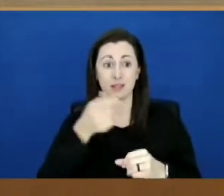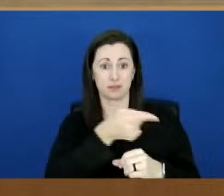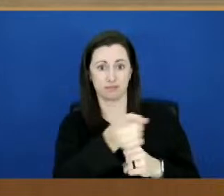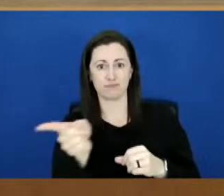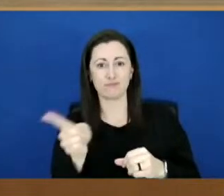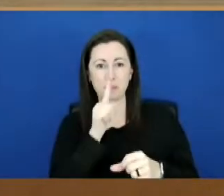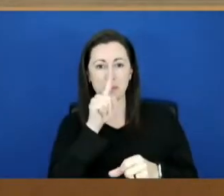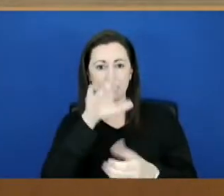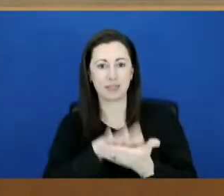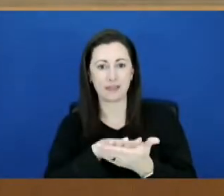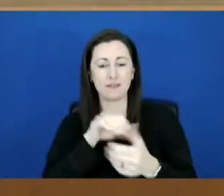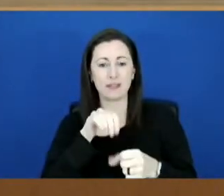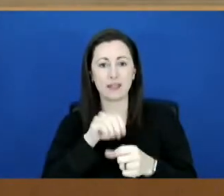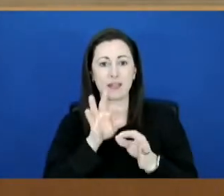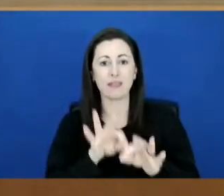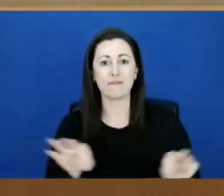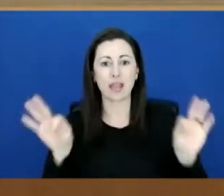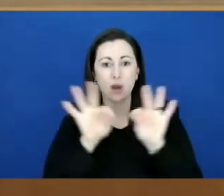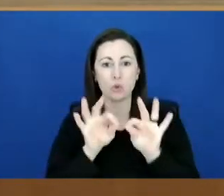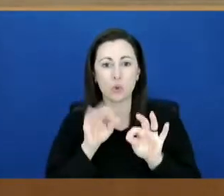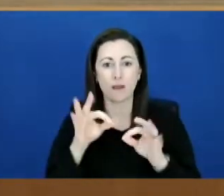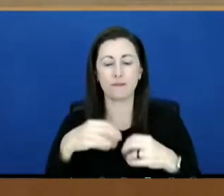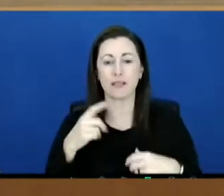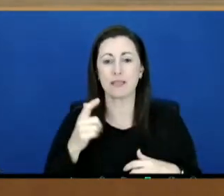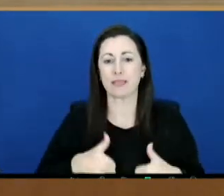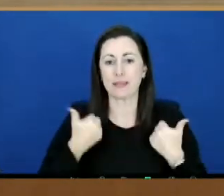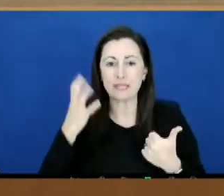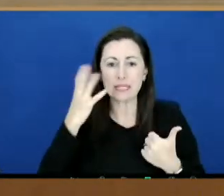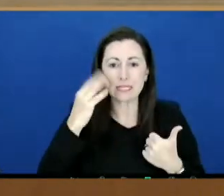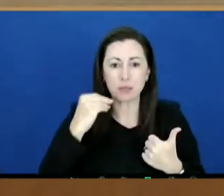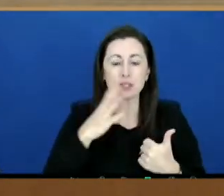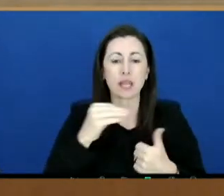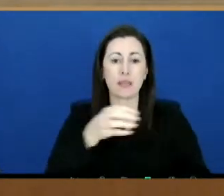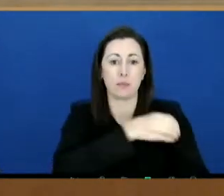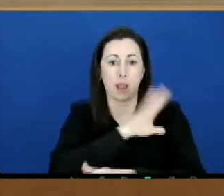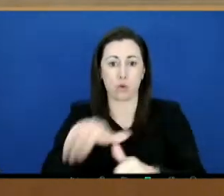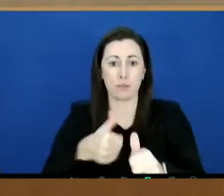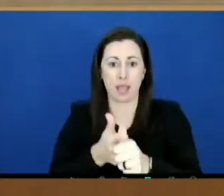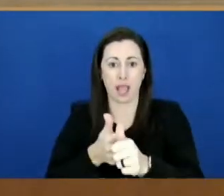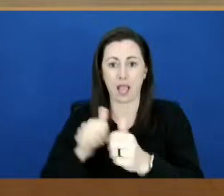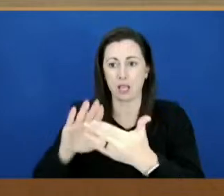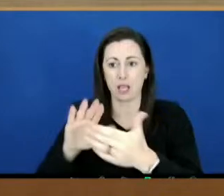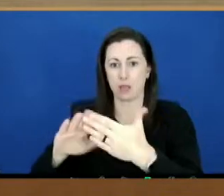ORGANIZATION IN NORTH CAROLINA, BECAUSE OF THIS COUNTY'S BELIEF